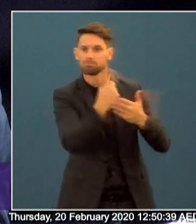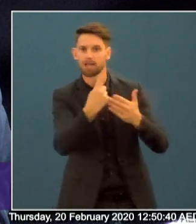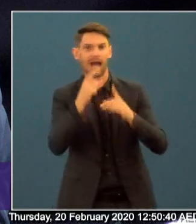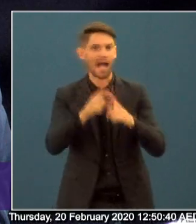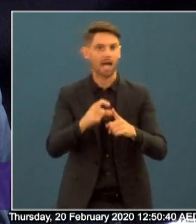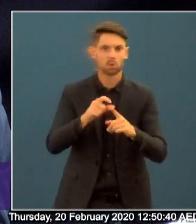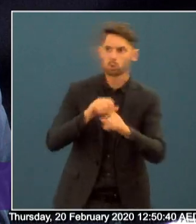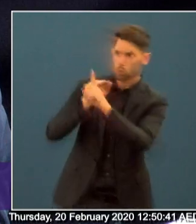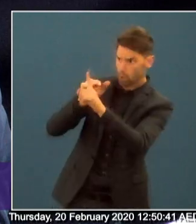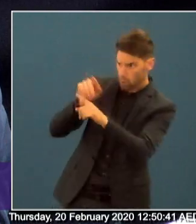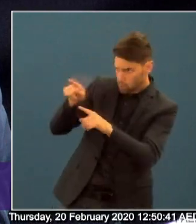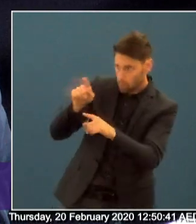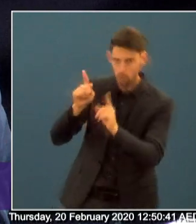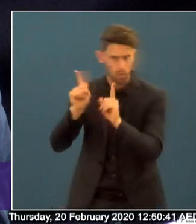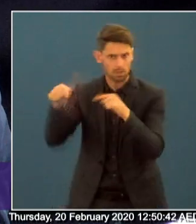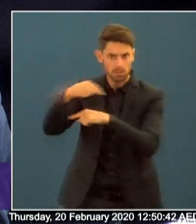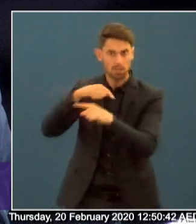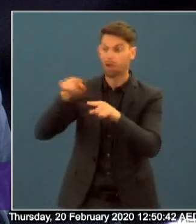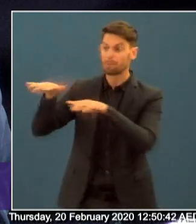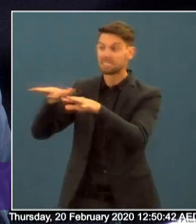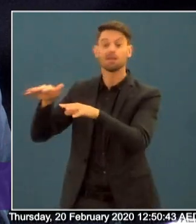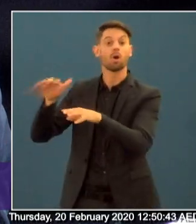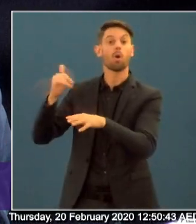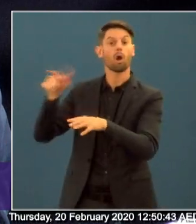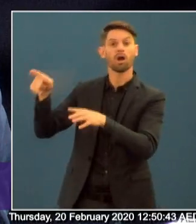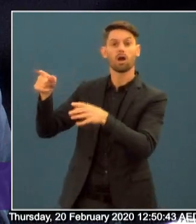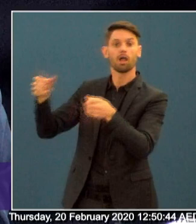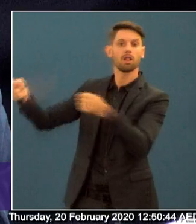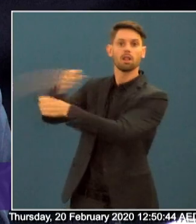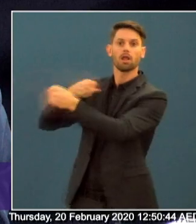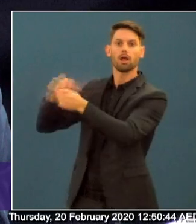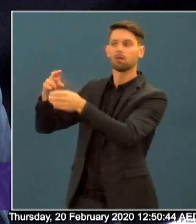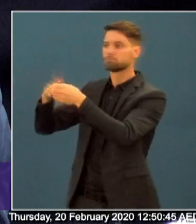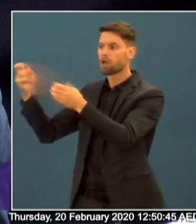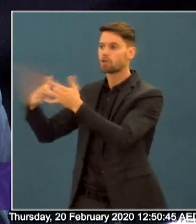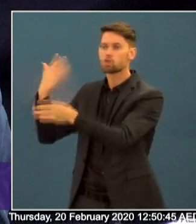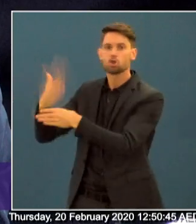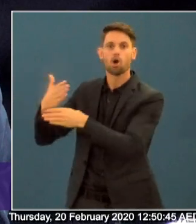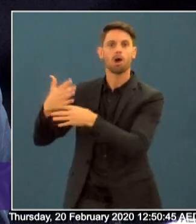and hold them accountable, as people change in their positions, move on from their positions and you lose that connection